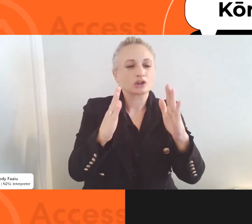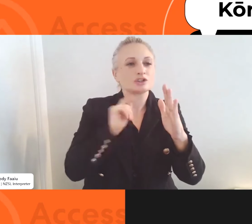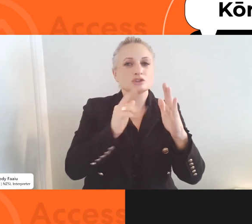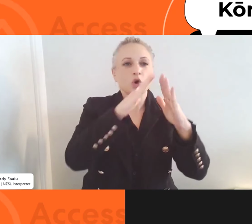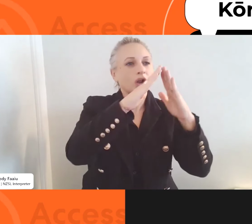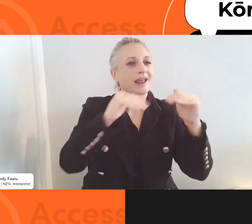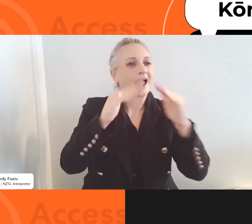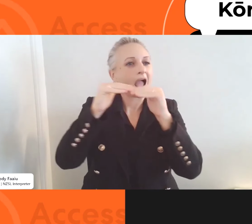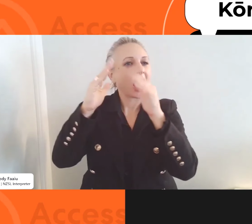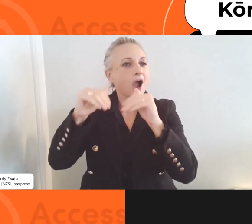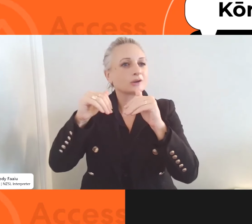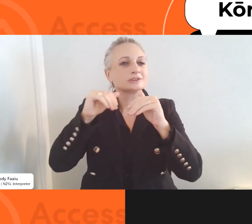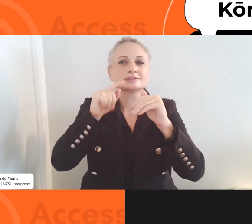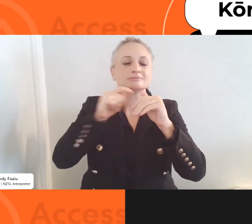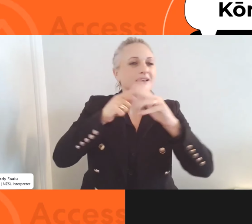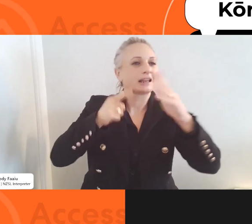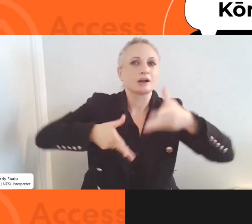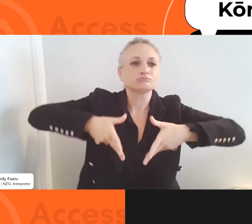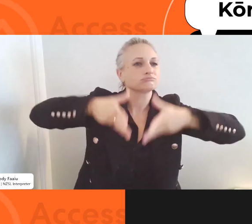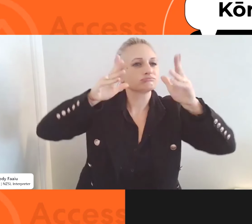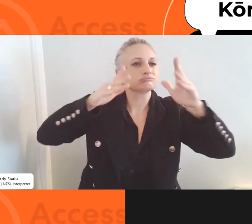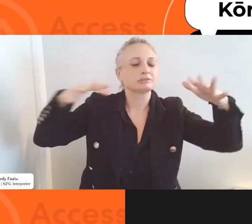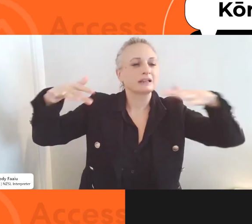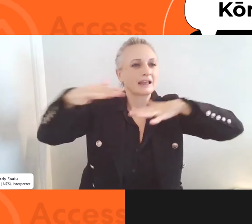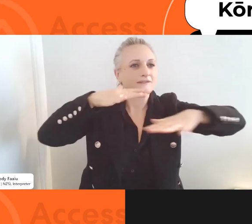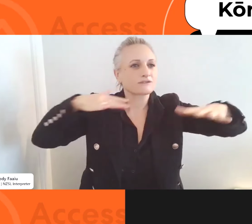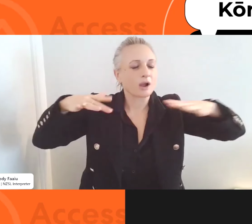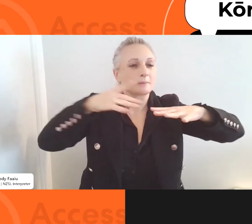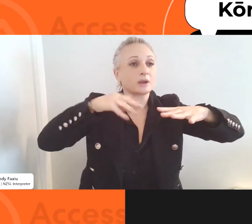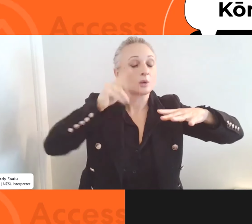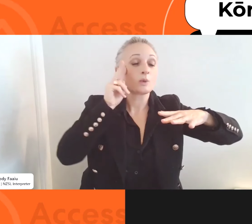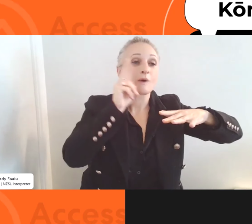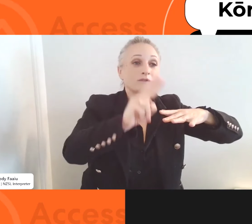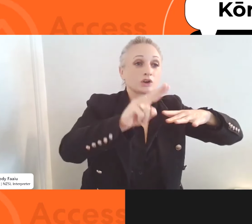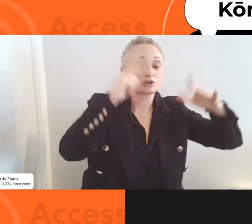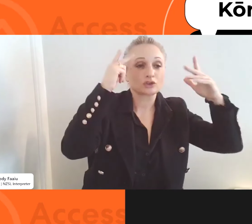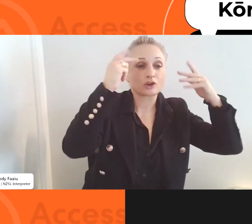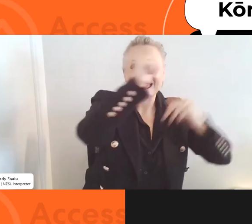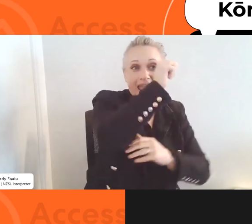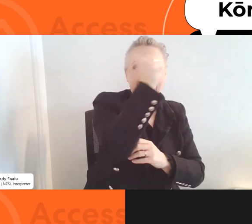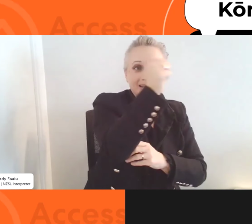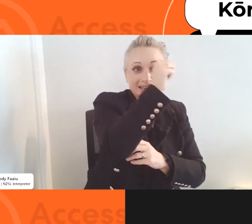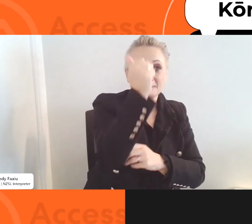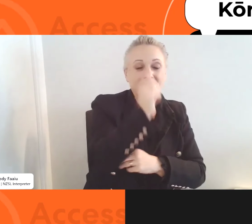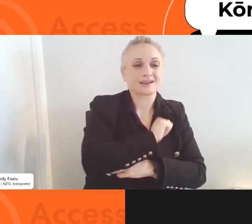thought leaders, academia, experts and disabled people to discuss